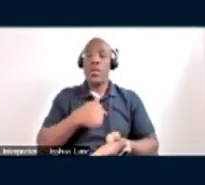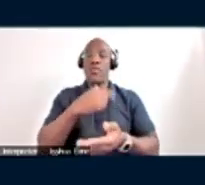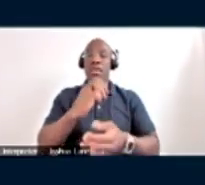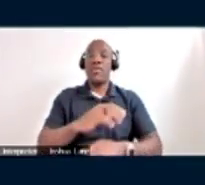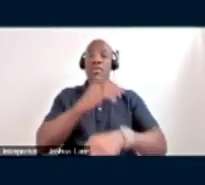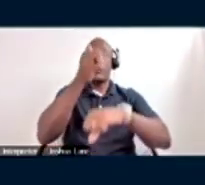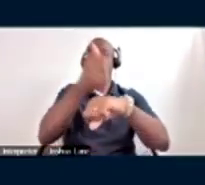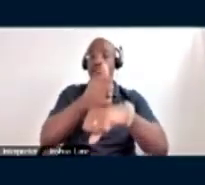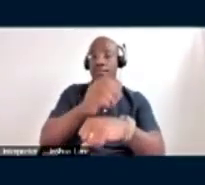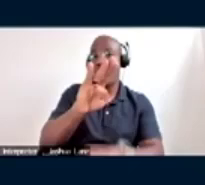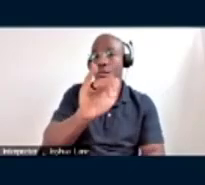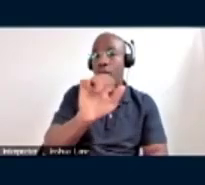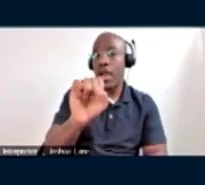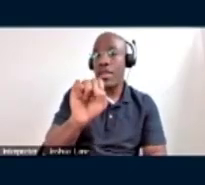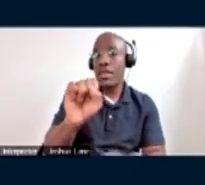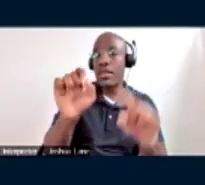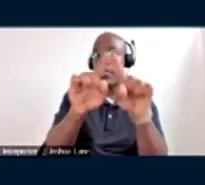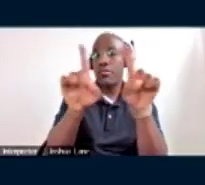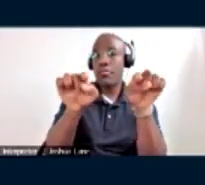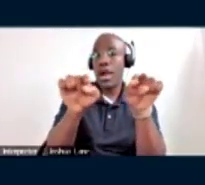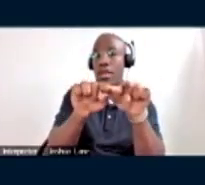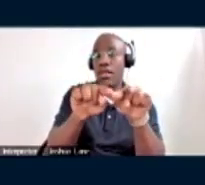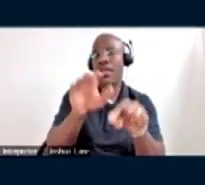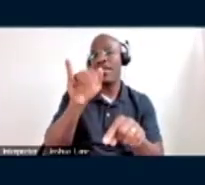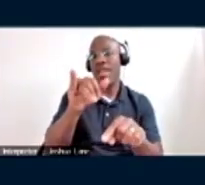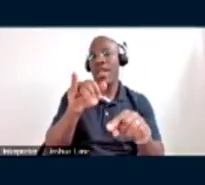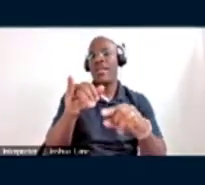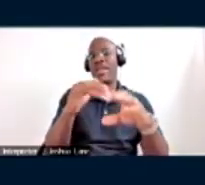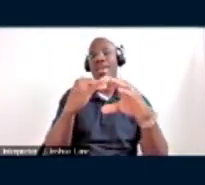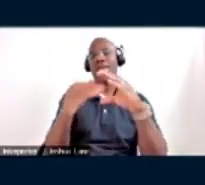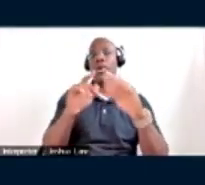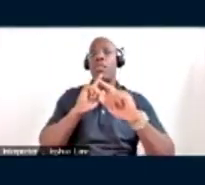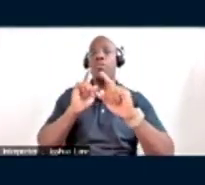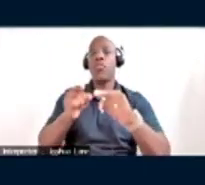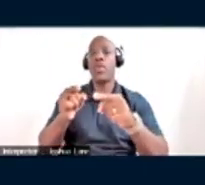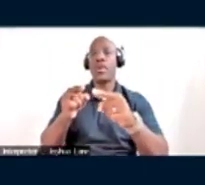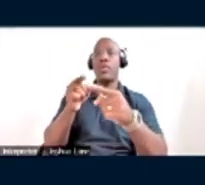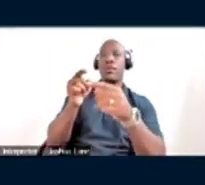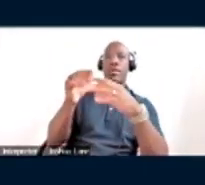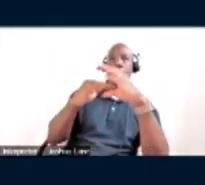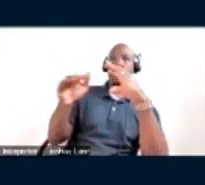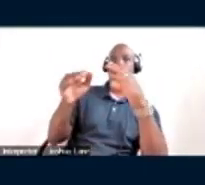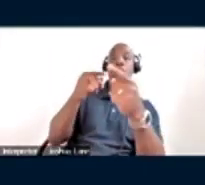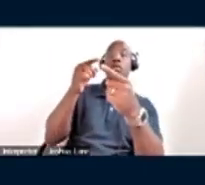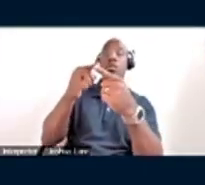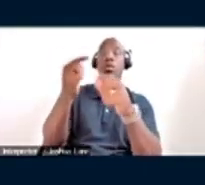It's a bias reporting email. It goes to our Associate Director for workforce diversity.